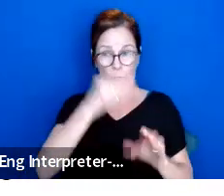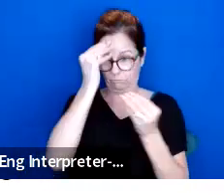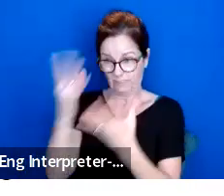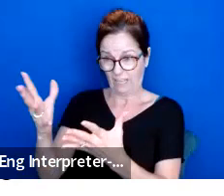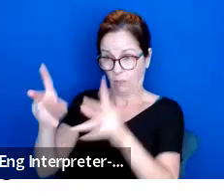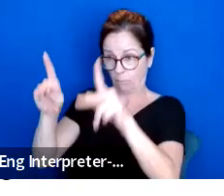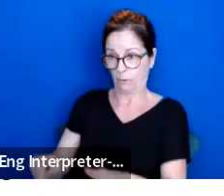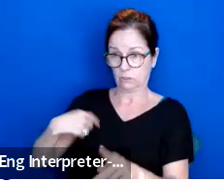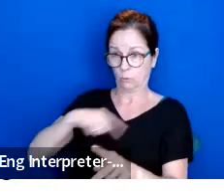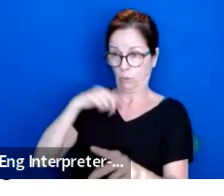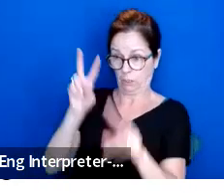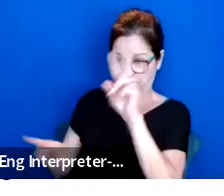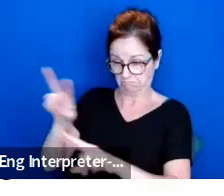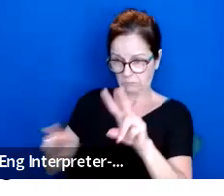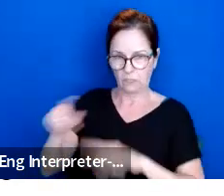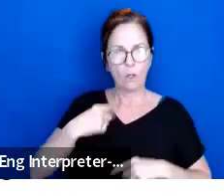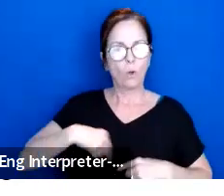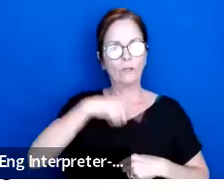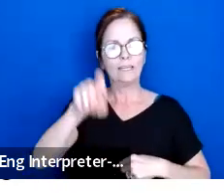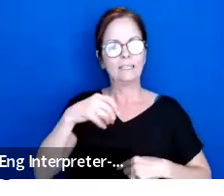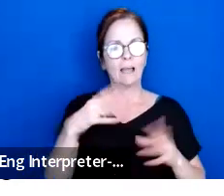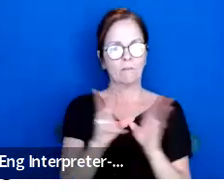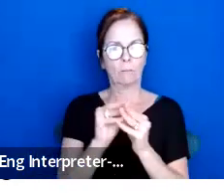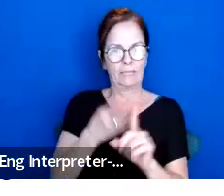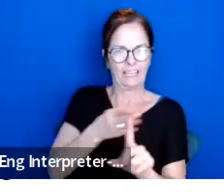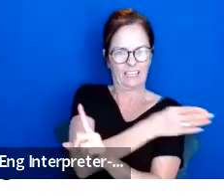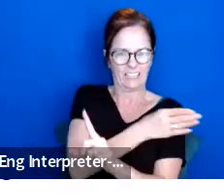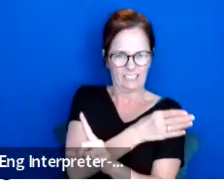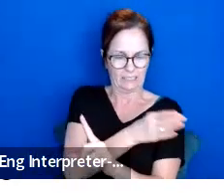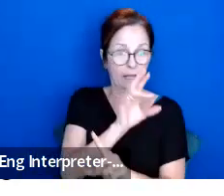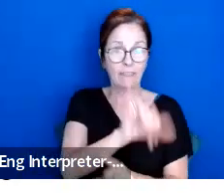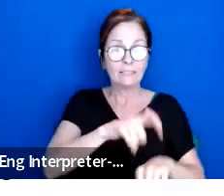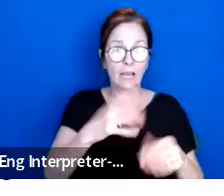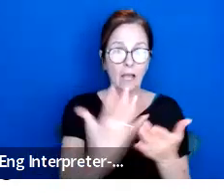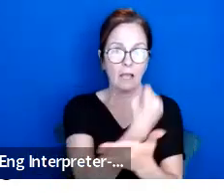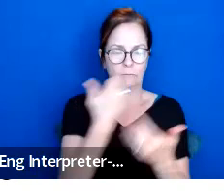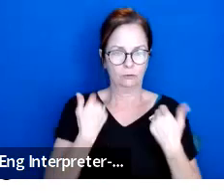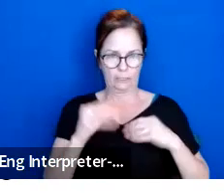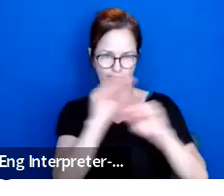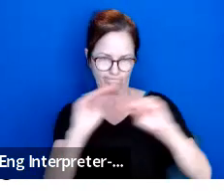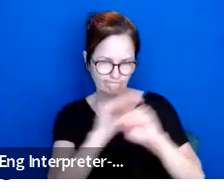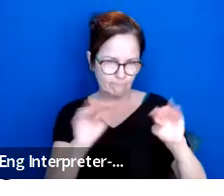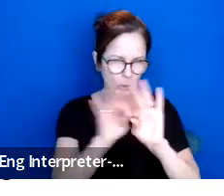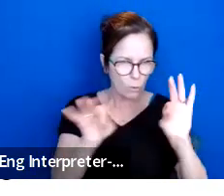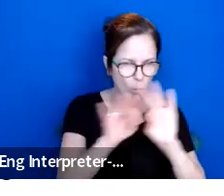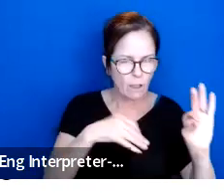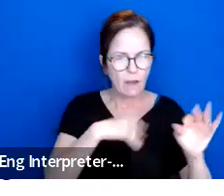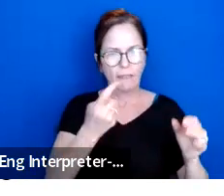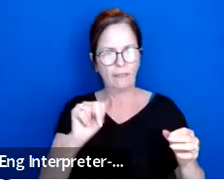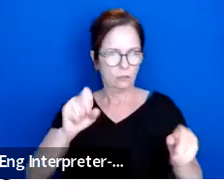So as we try to wordsmith things, that's the space that you do it. And you come to mutual agreement about how you want to address a particular issue.